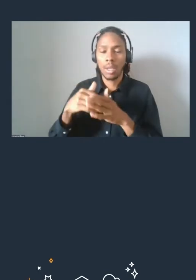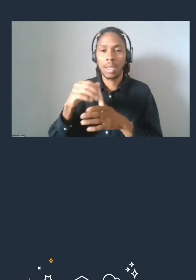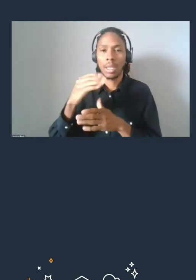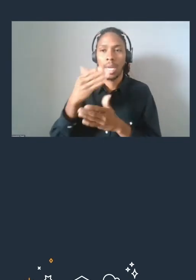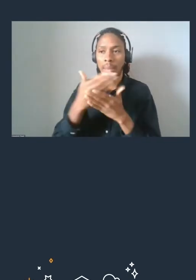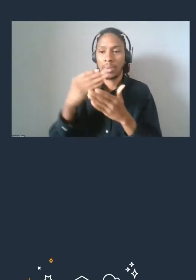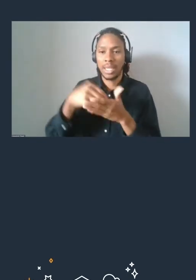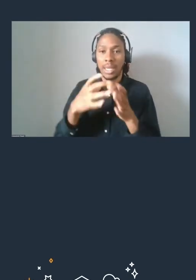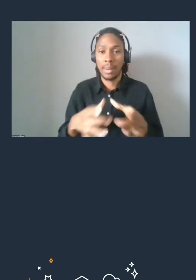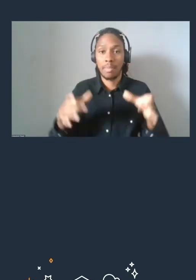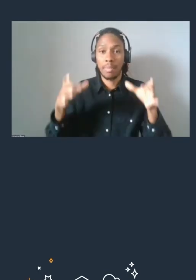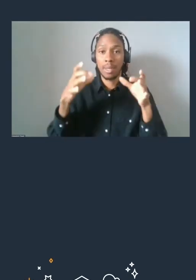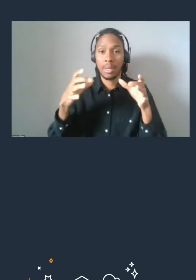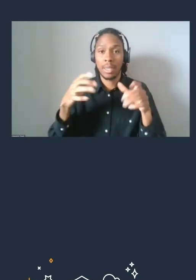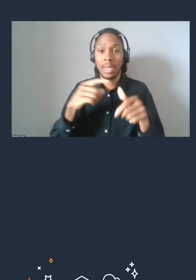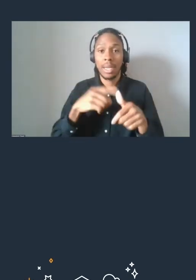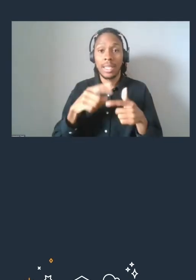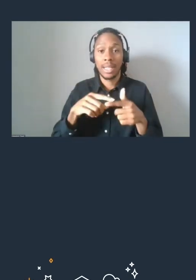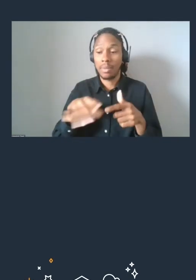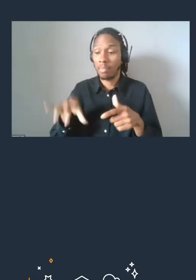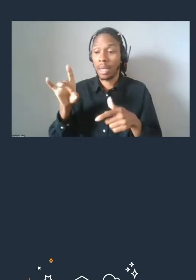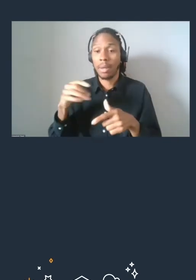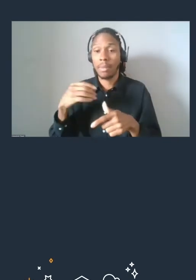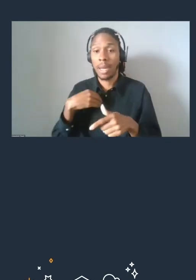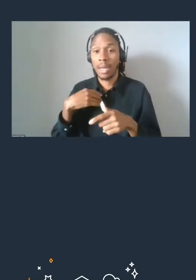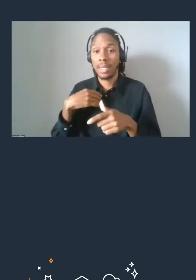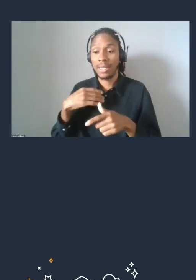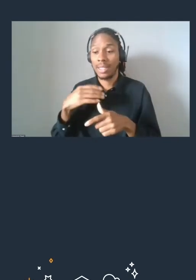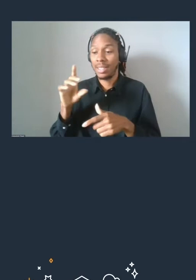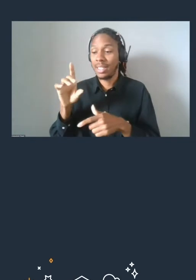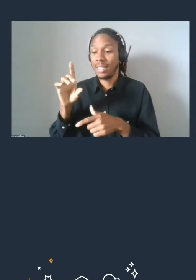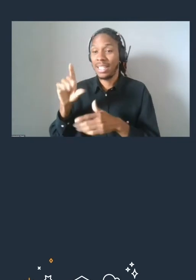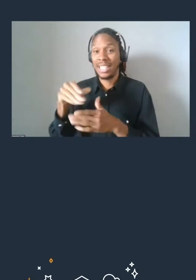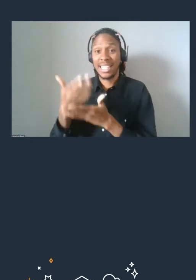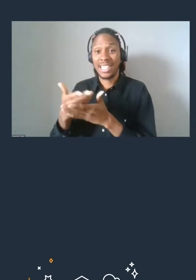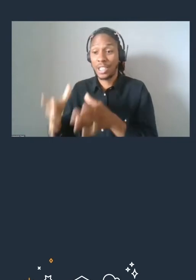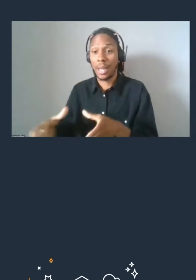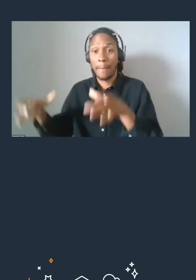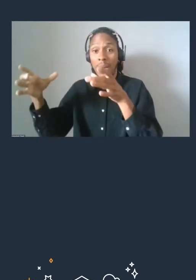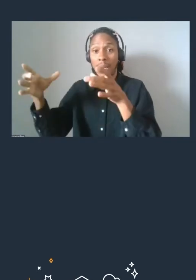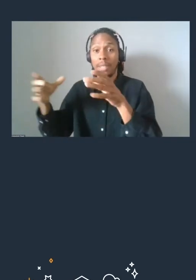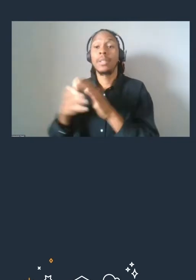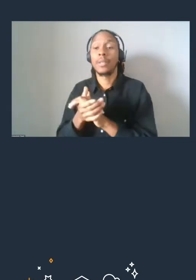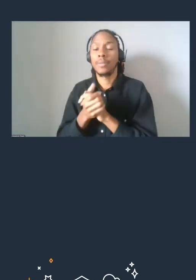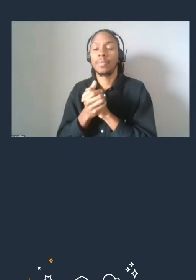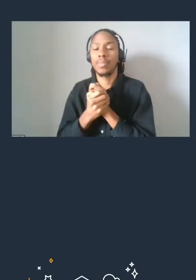and pick up my destination bucket here. Okay, I will choose a new role